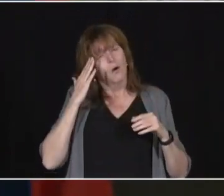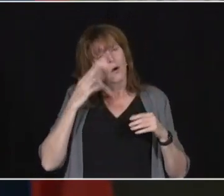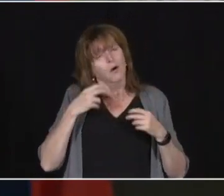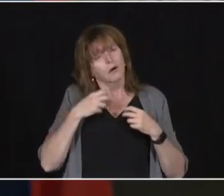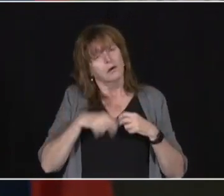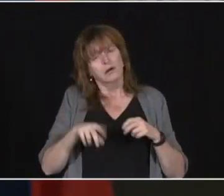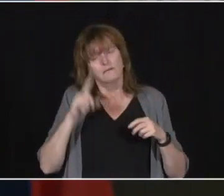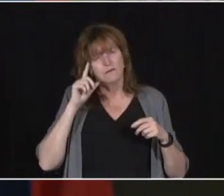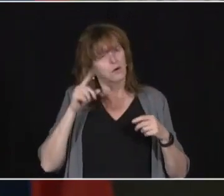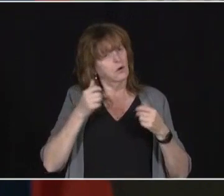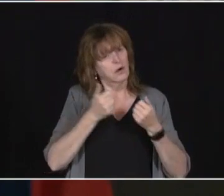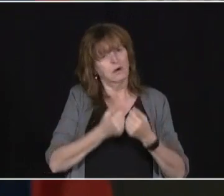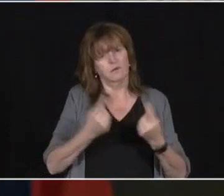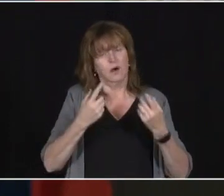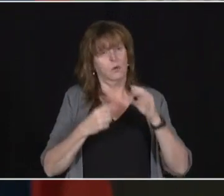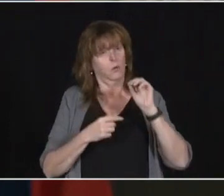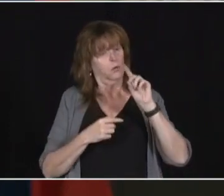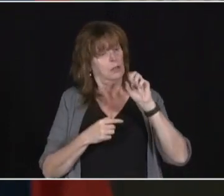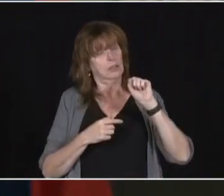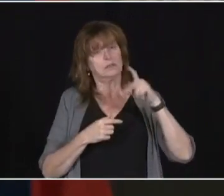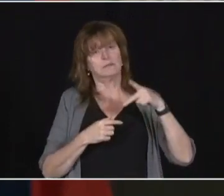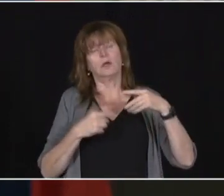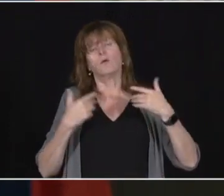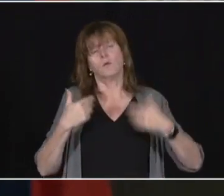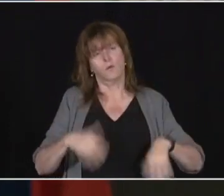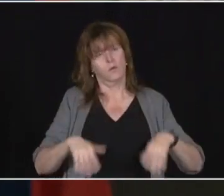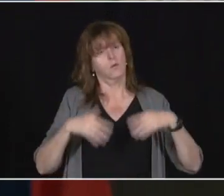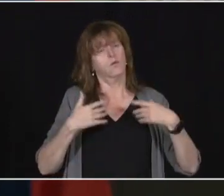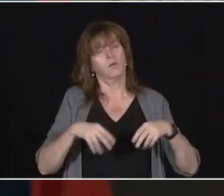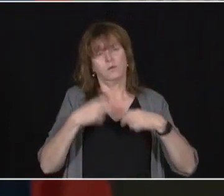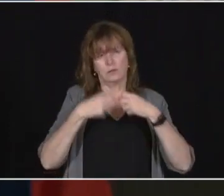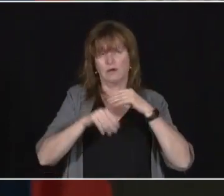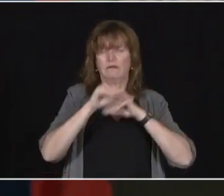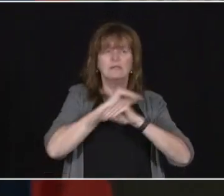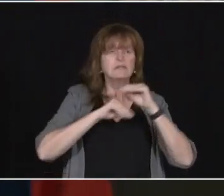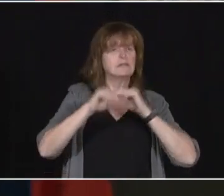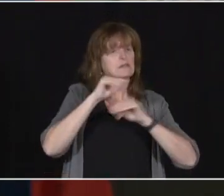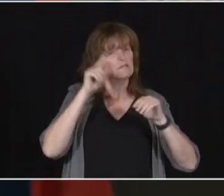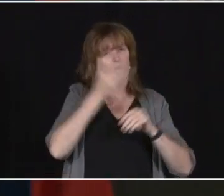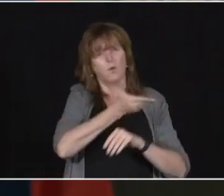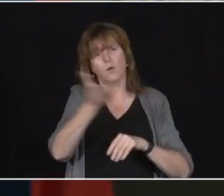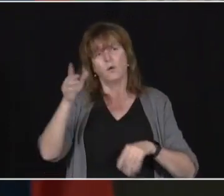It's very tough for people on ODSP as well. Along with other people.